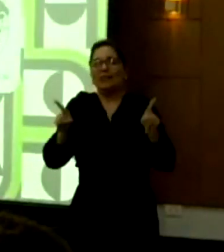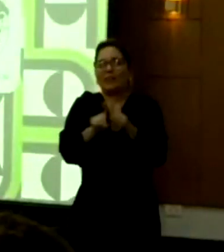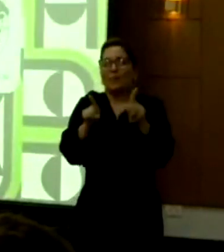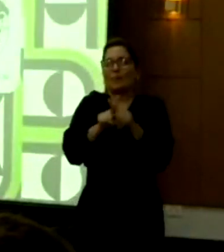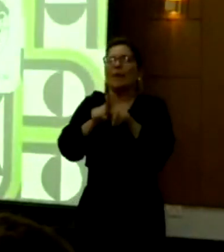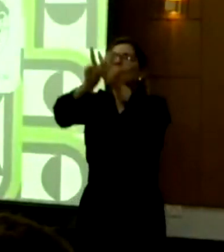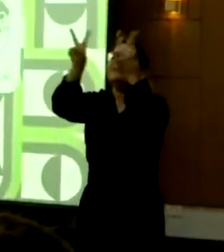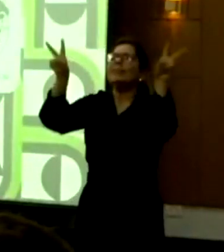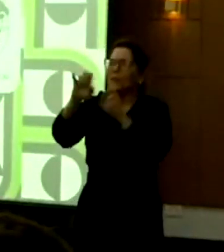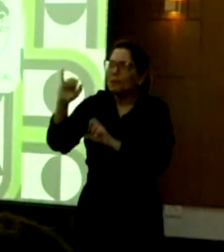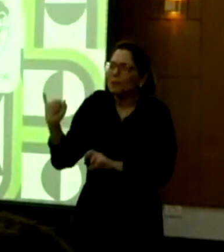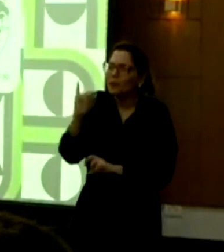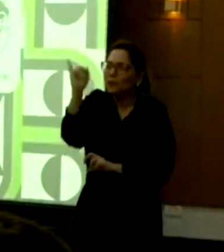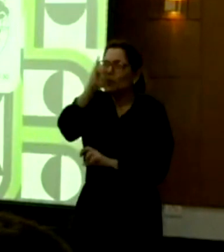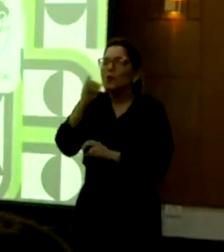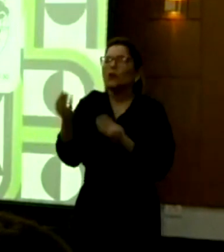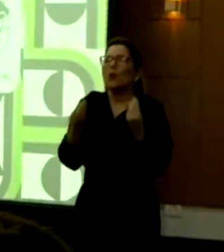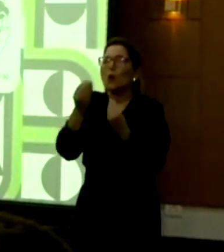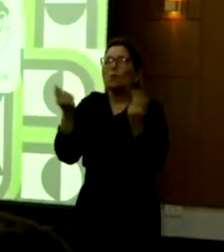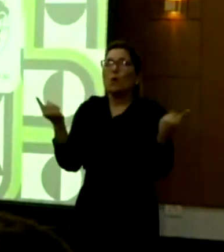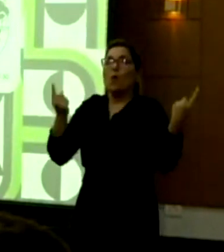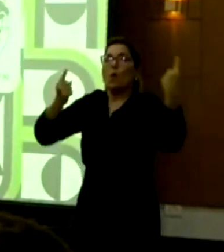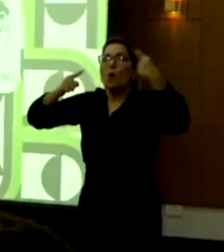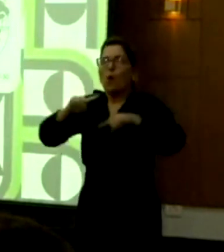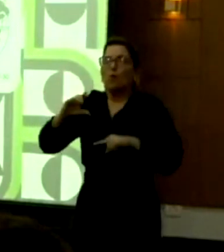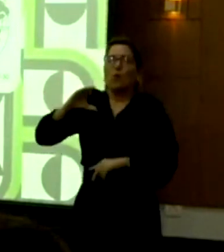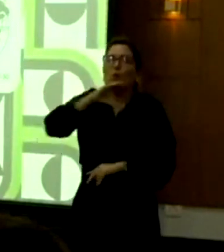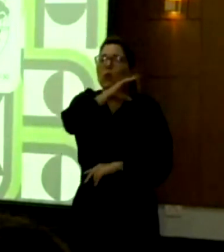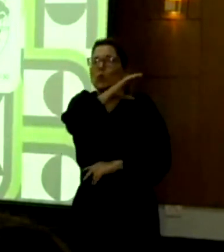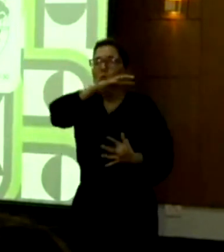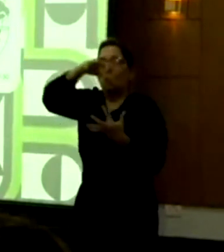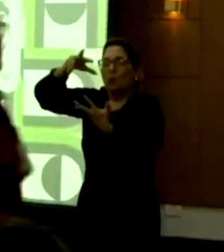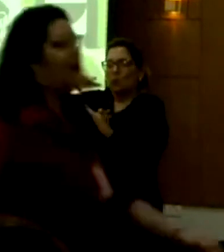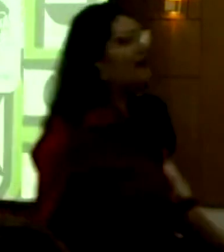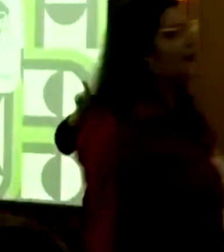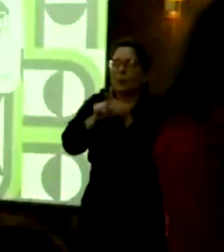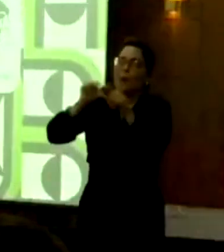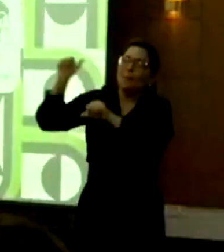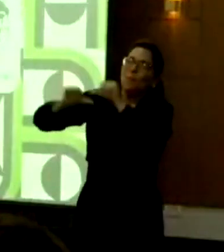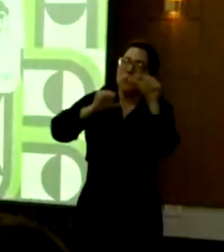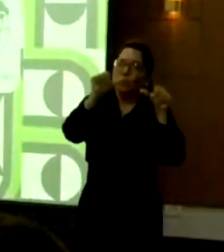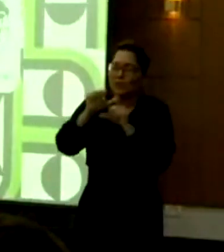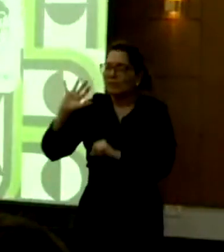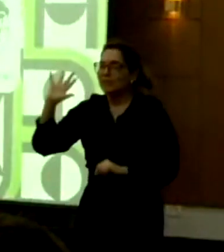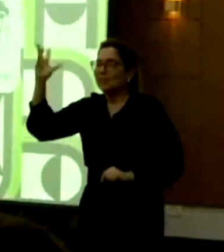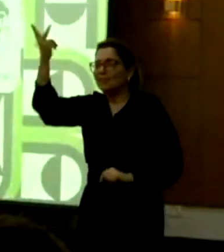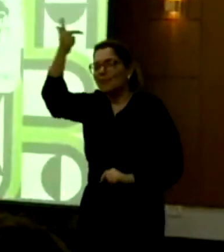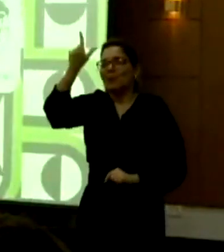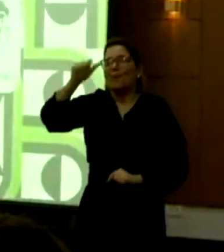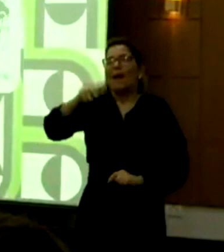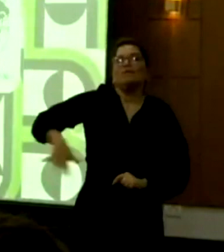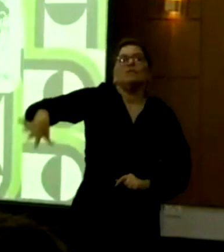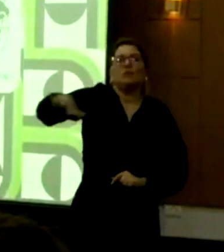as combating global warming and climate change have taken an increasing space on the international agenda